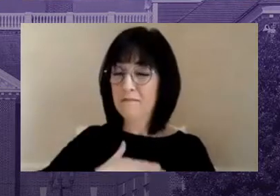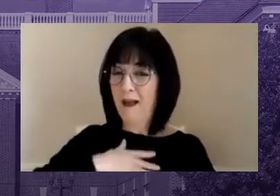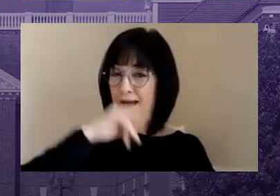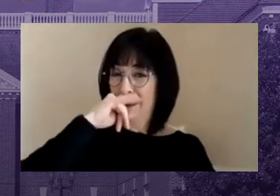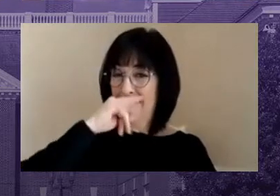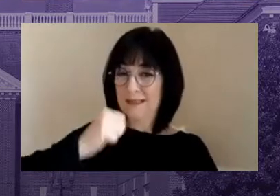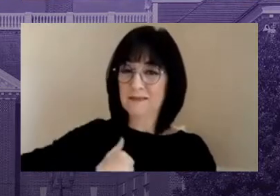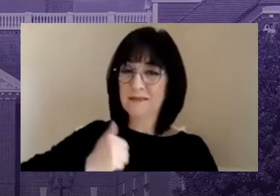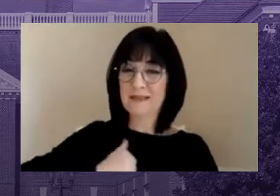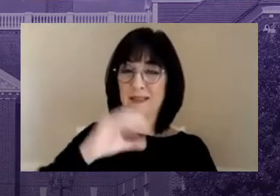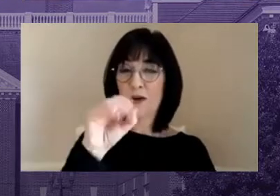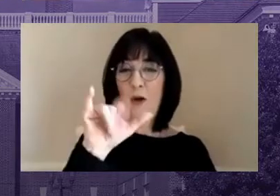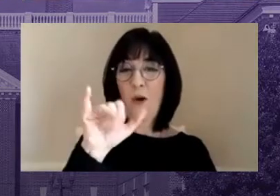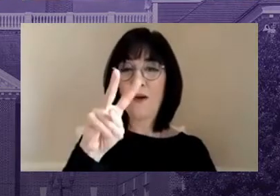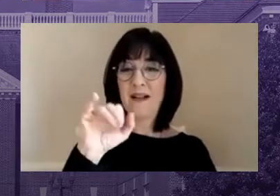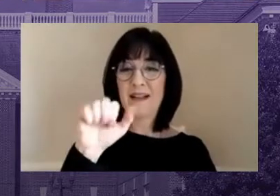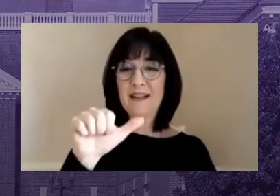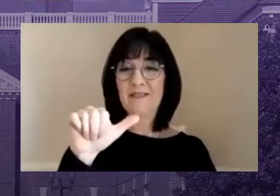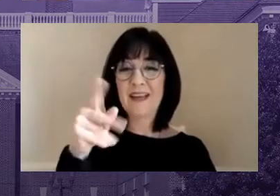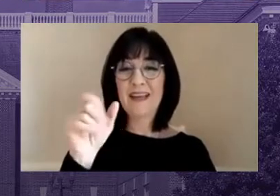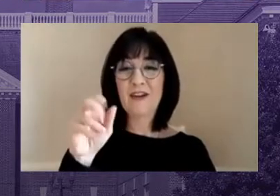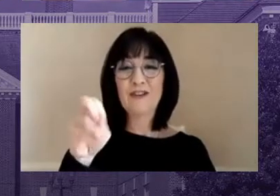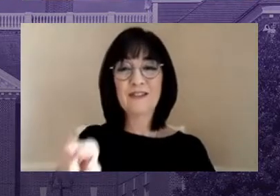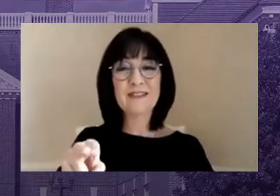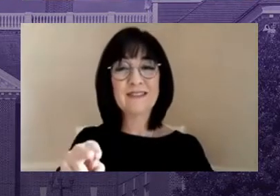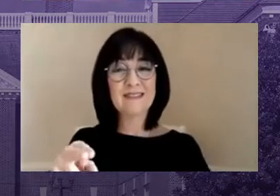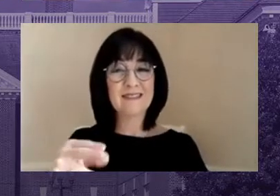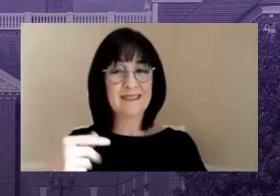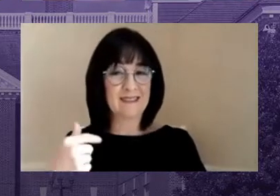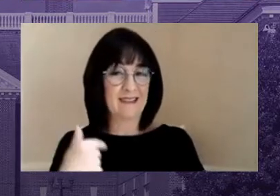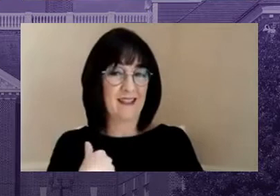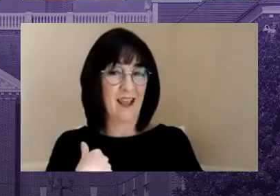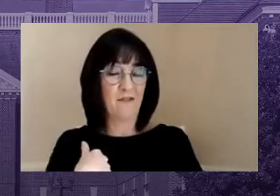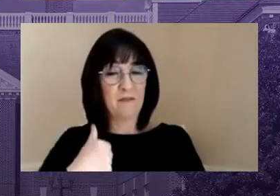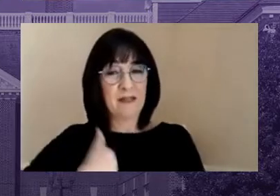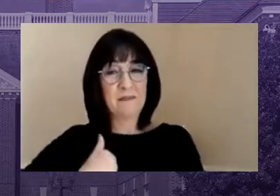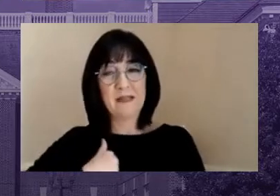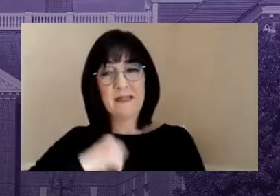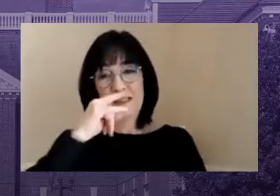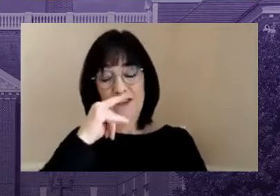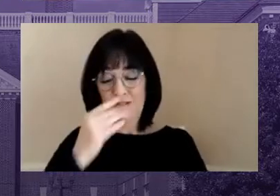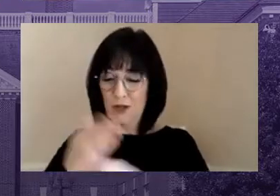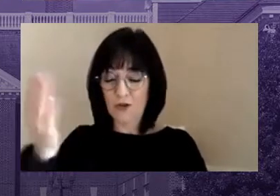Hello. I've been a military kid for a little over 16 years. Right now I'm a junior at Caesar Rodney